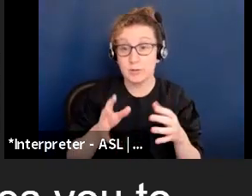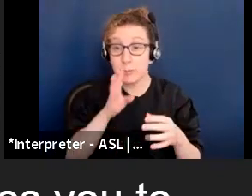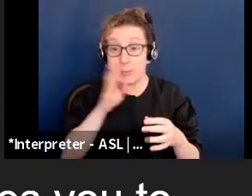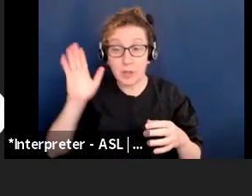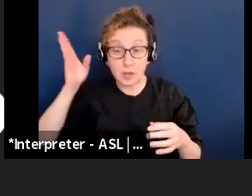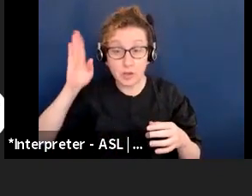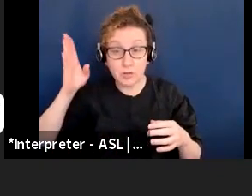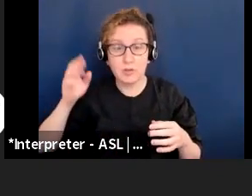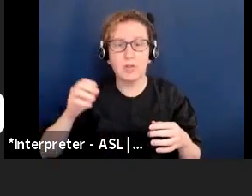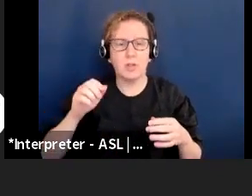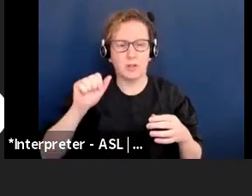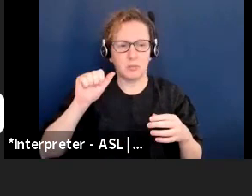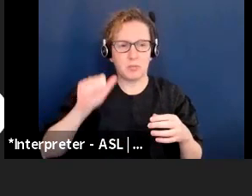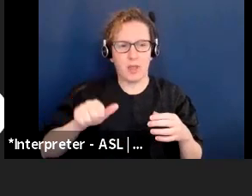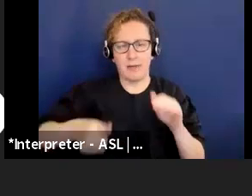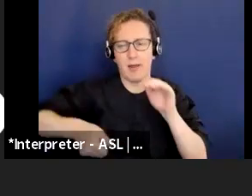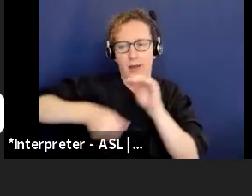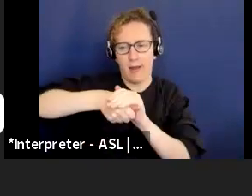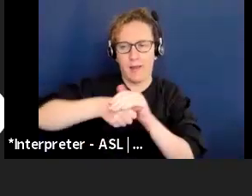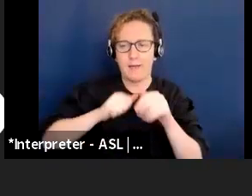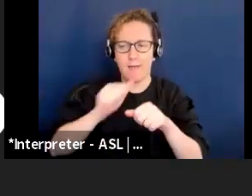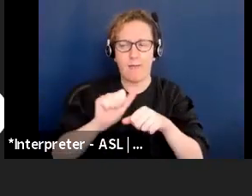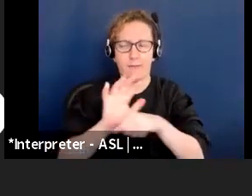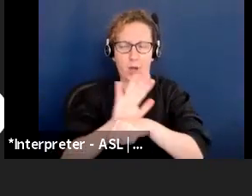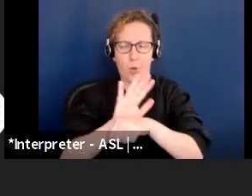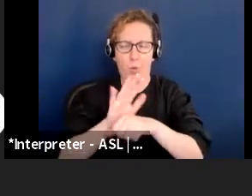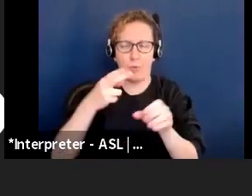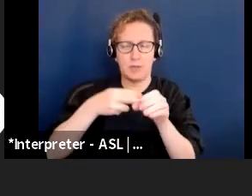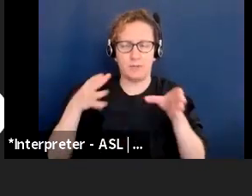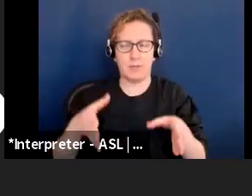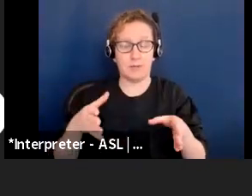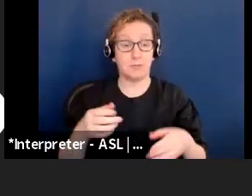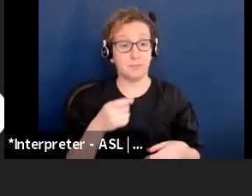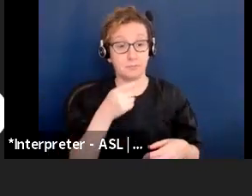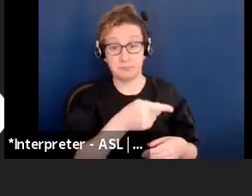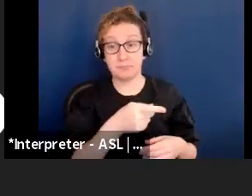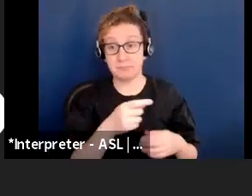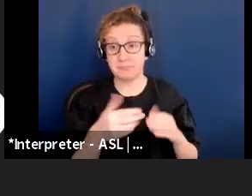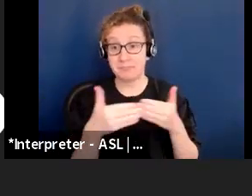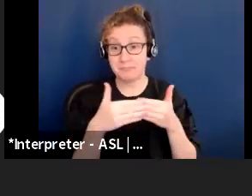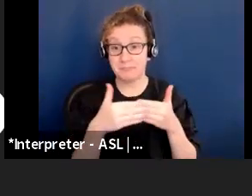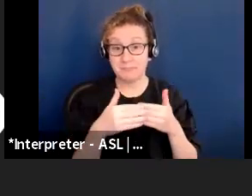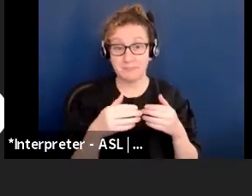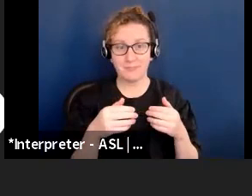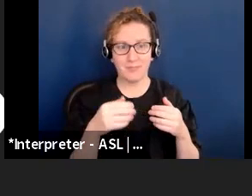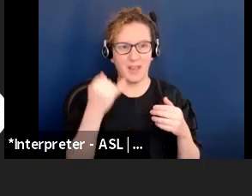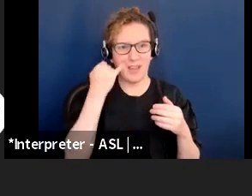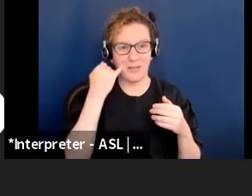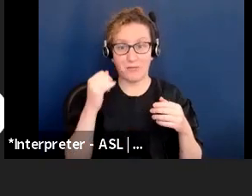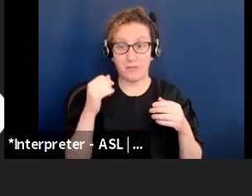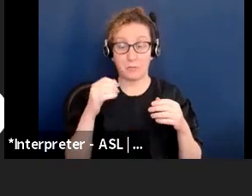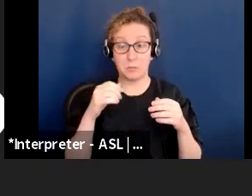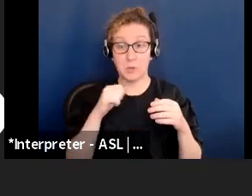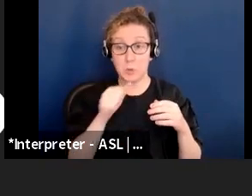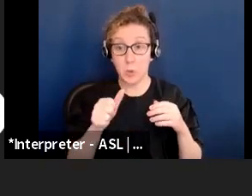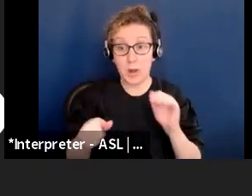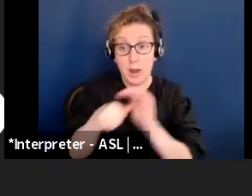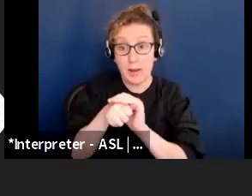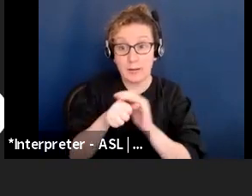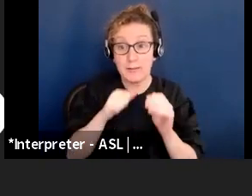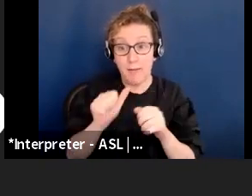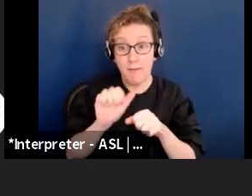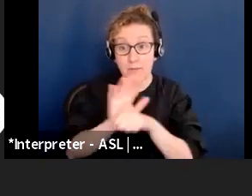Here is an image of not hiding nonvideo participants as there can be a lot of clutter with black